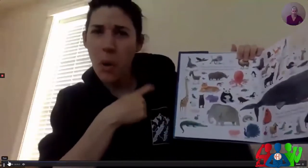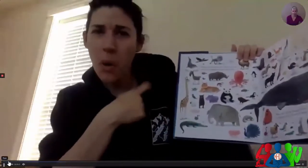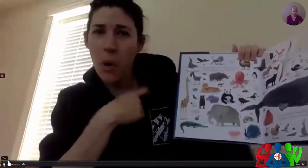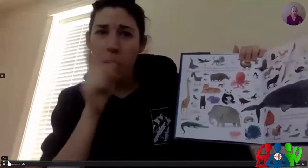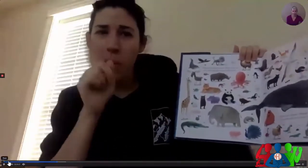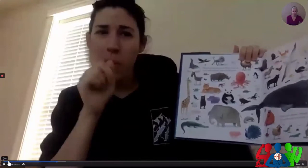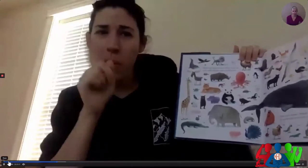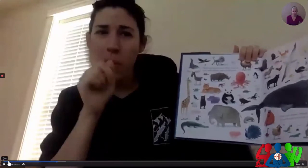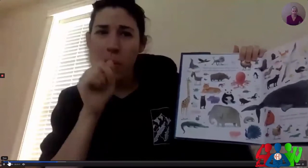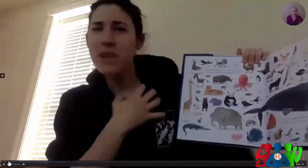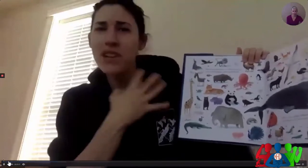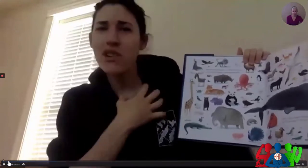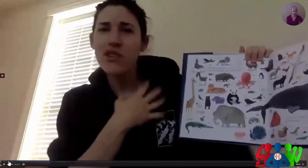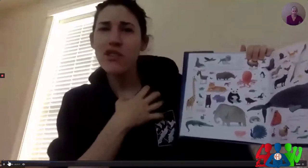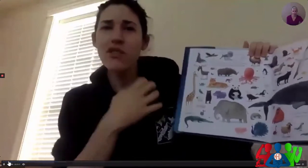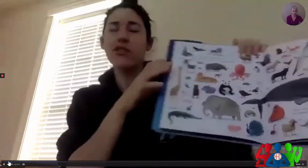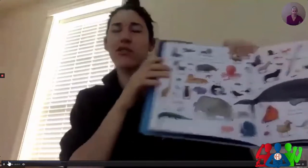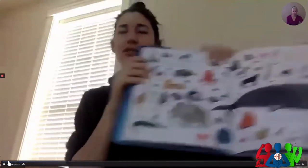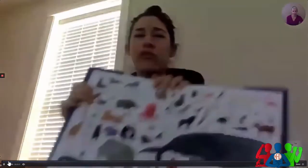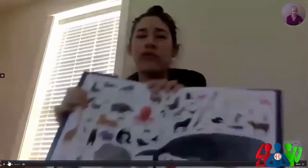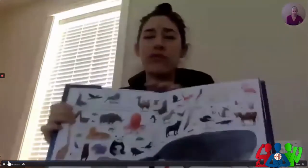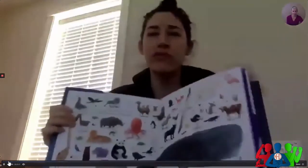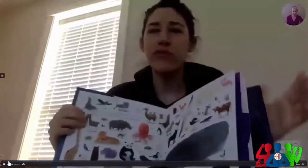Do you see it? Do you see the other bear?